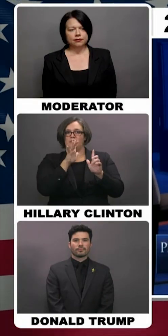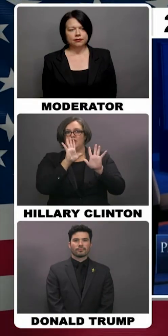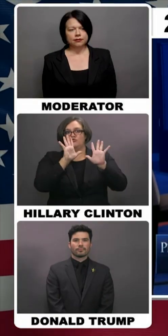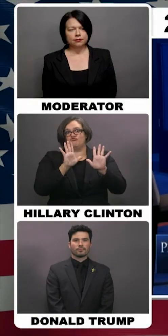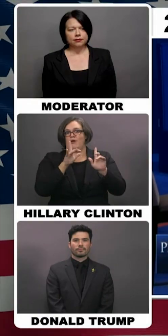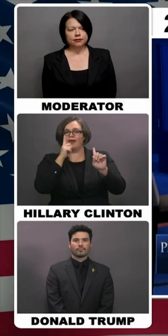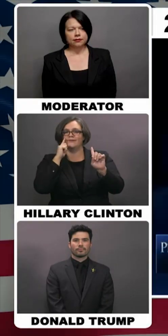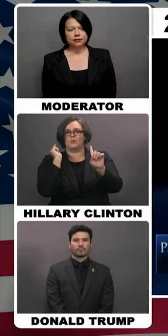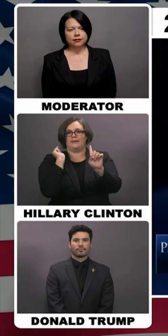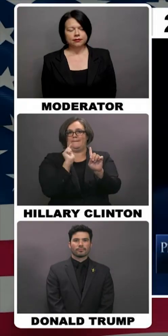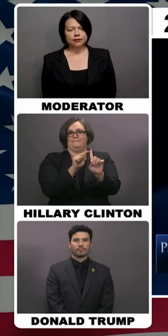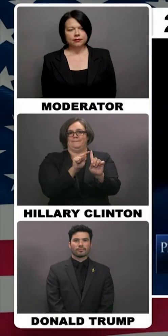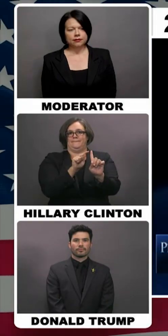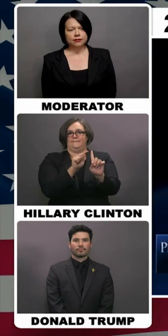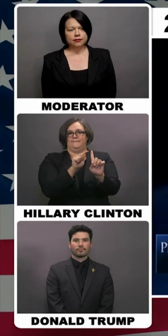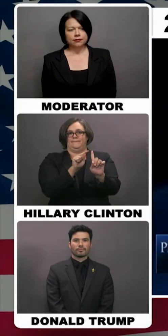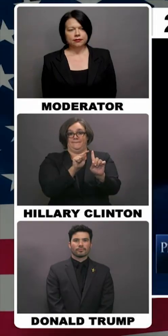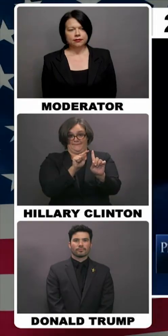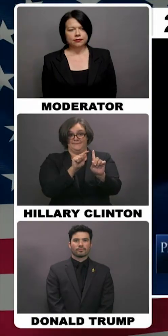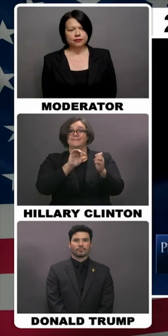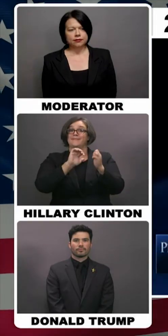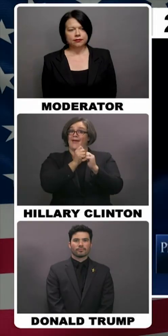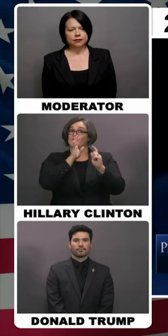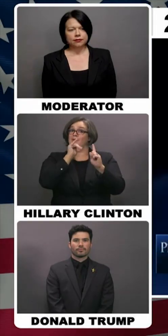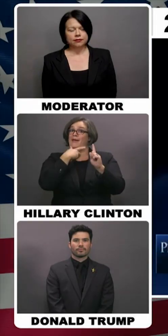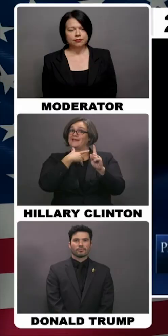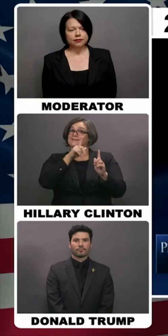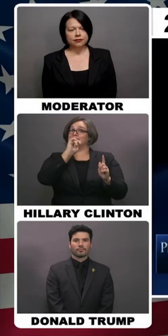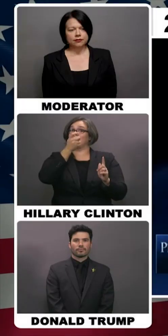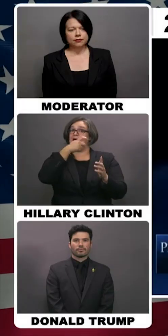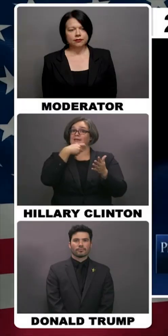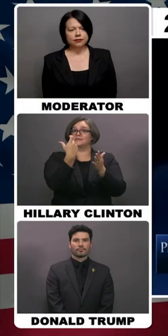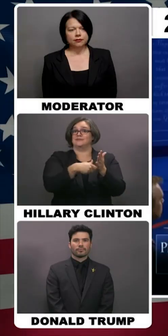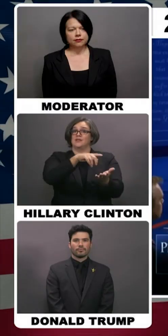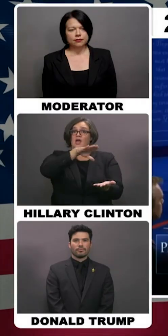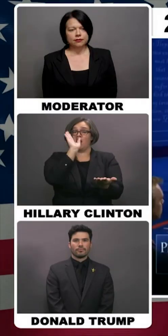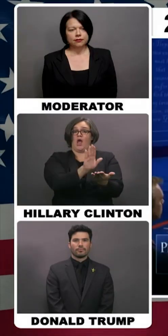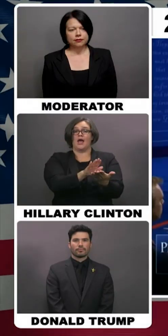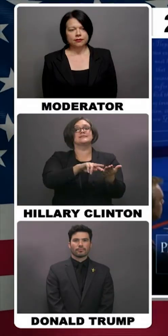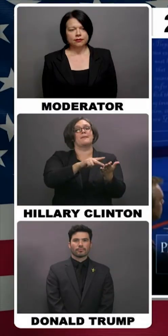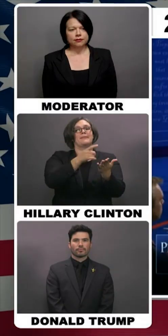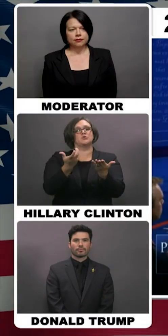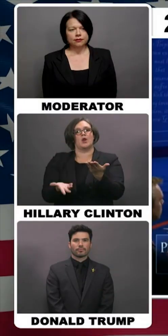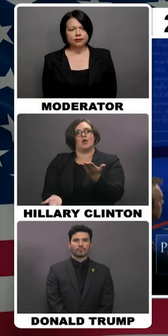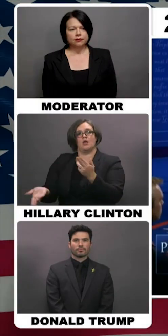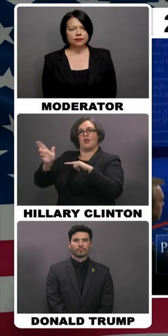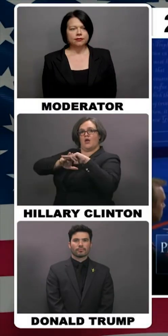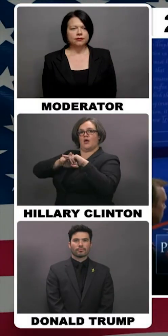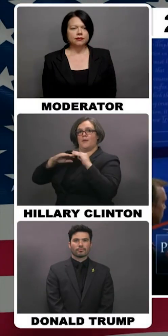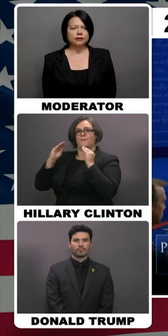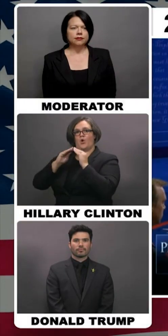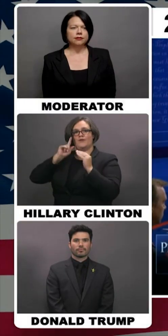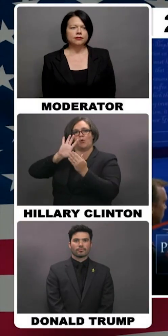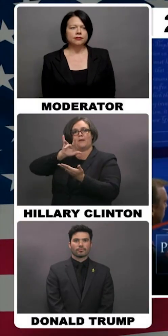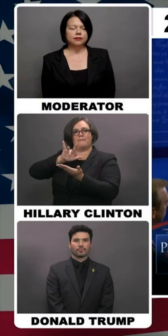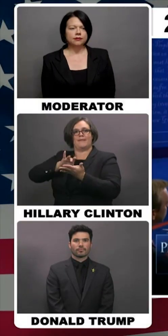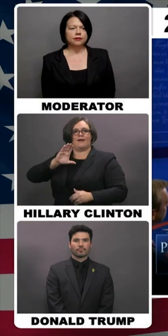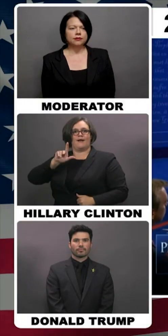that he talks about his tax cuts would end up raising taxes on middle class families, millions of middle class families.